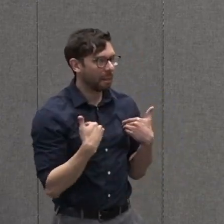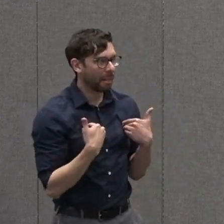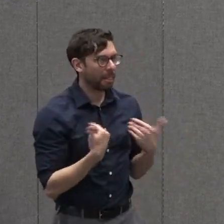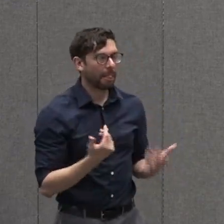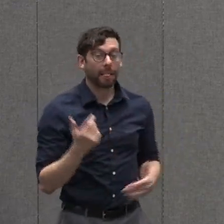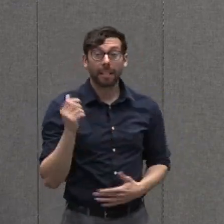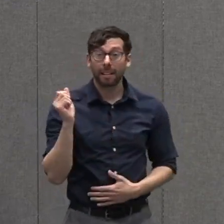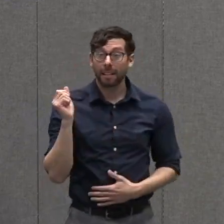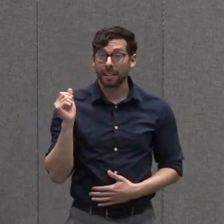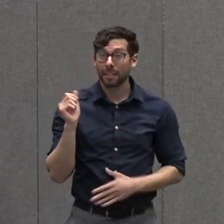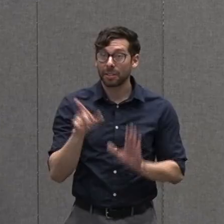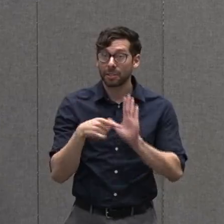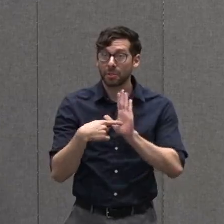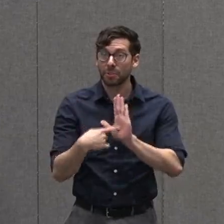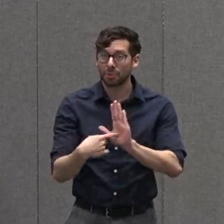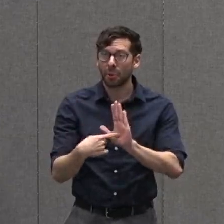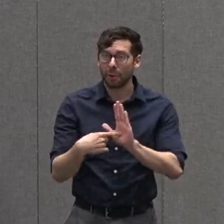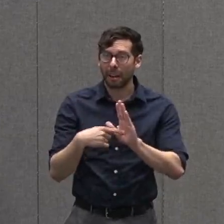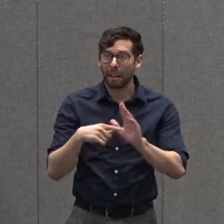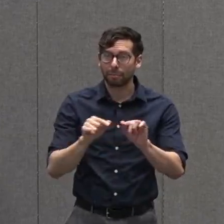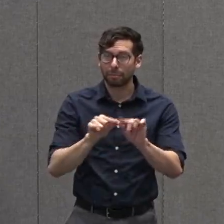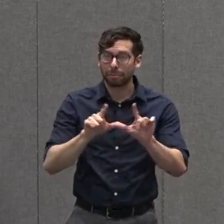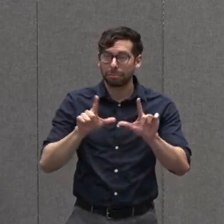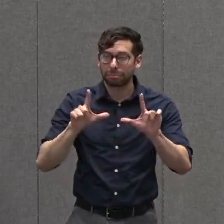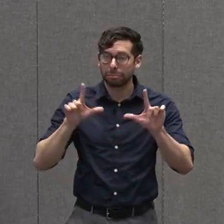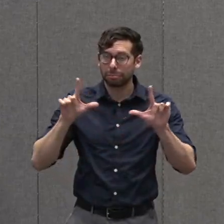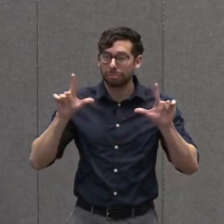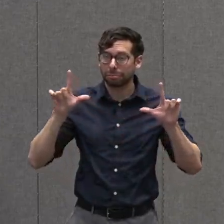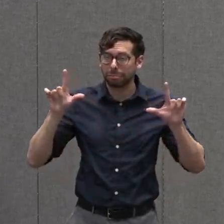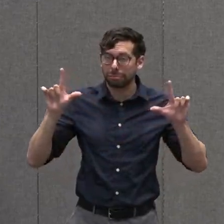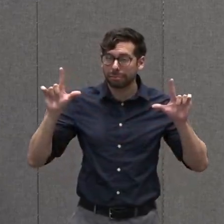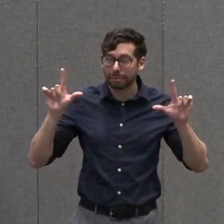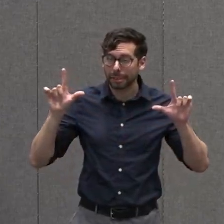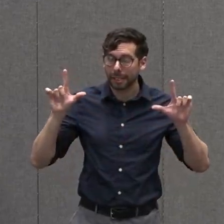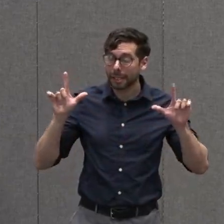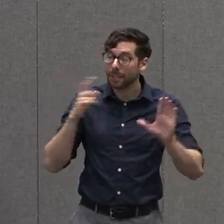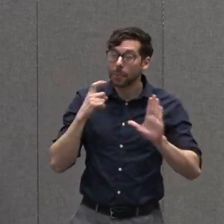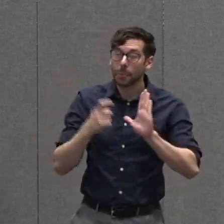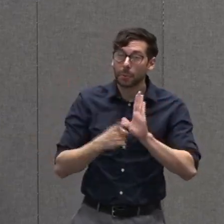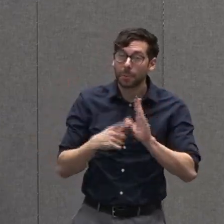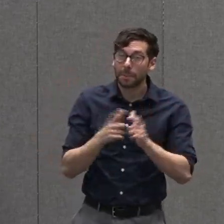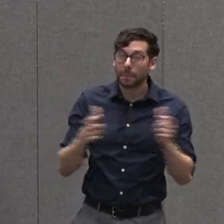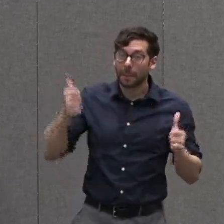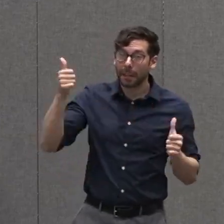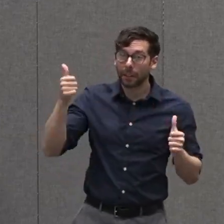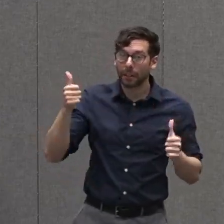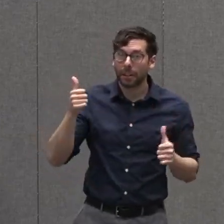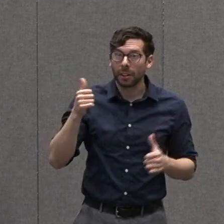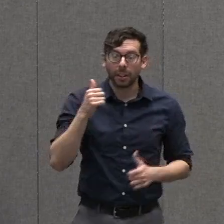Yeah, not a problem. Now, this is obviously quite a bit bigger than the little desert massasauga. And more curious too, I can tell,